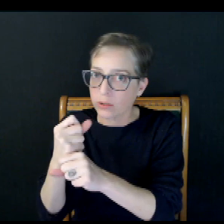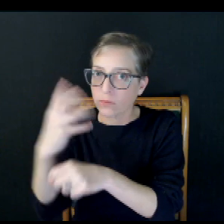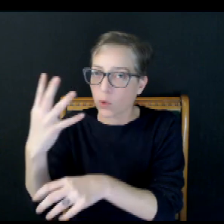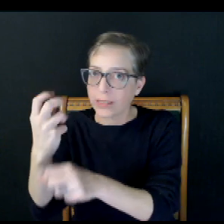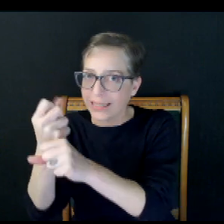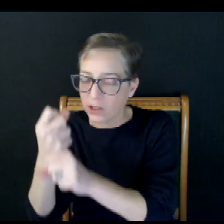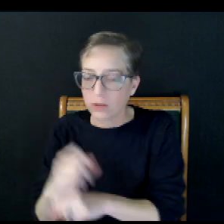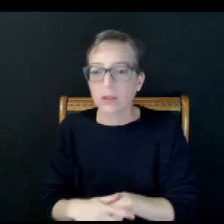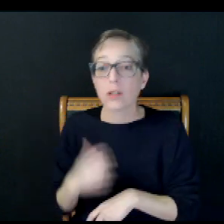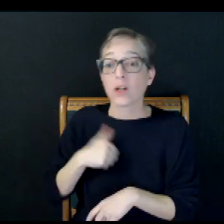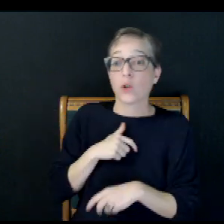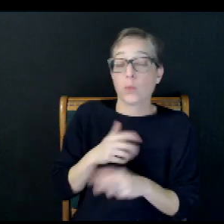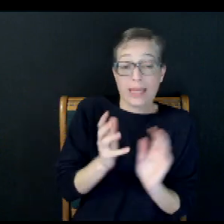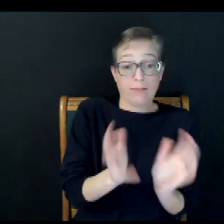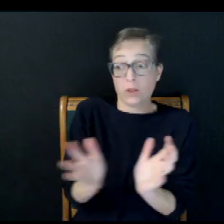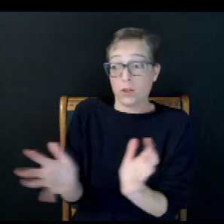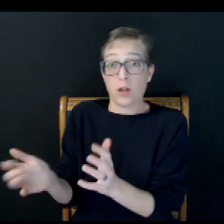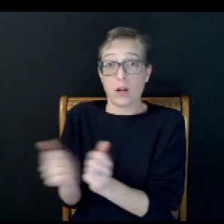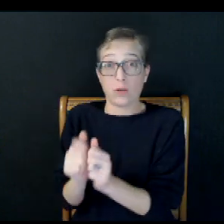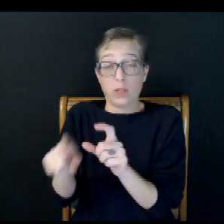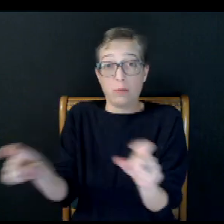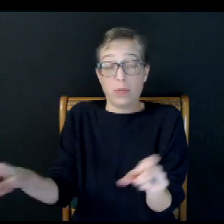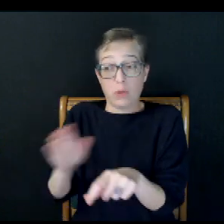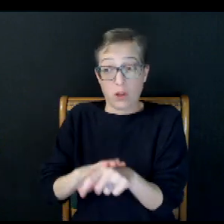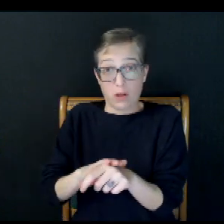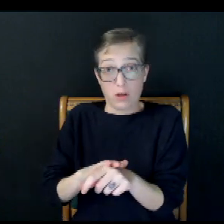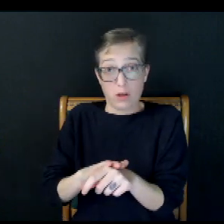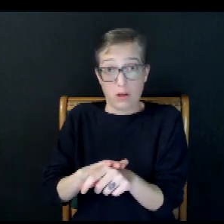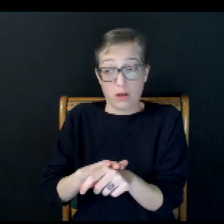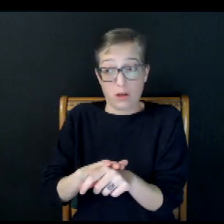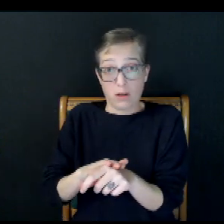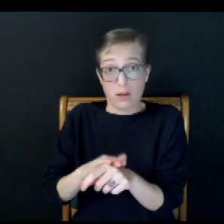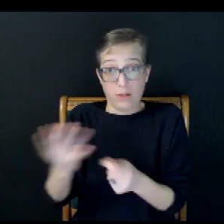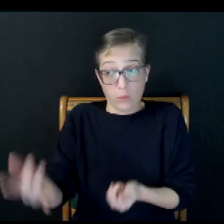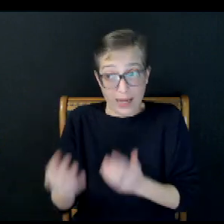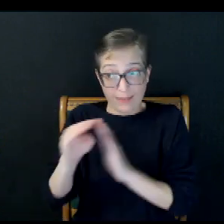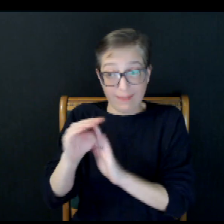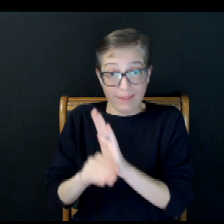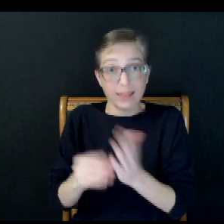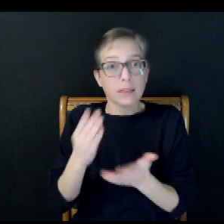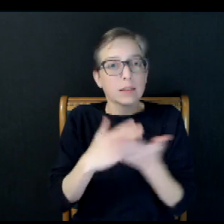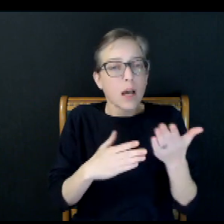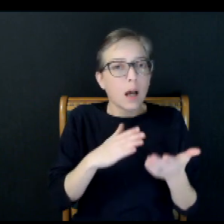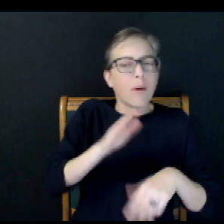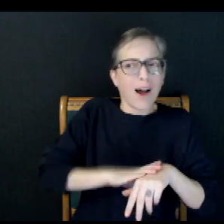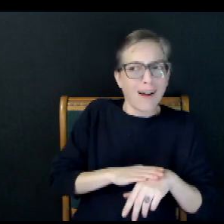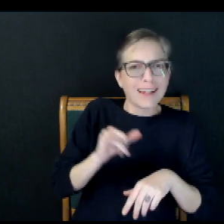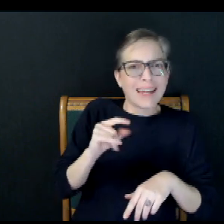actually been on these wait lists for 19 years, 16, 15 years.